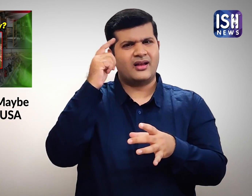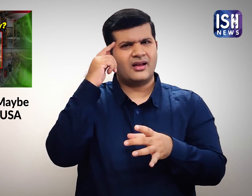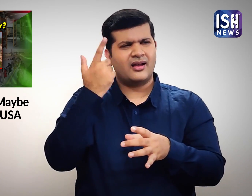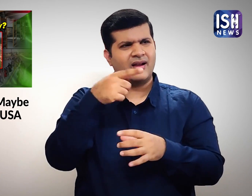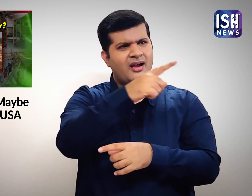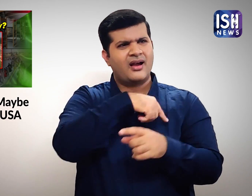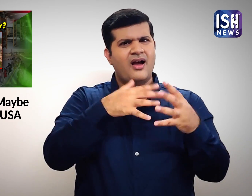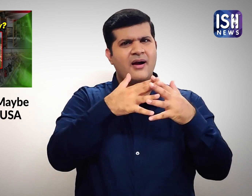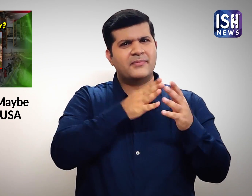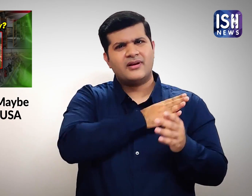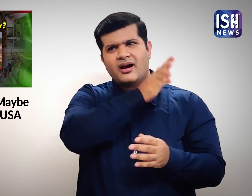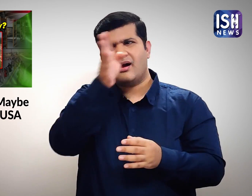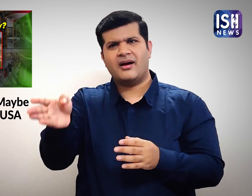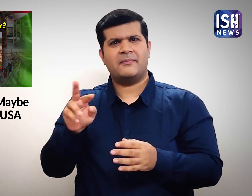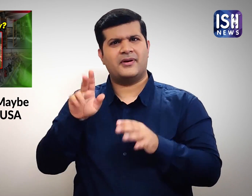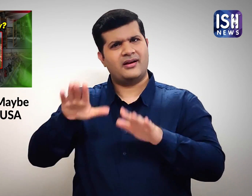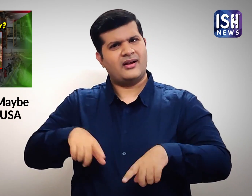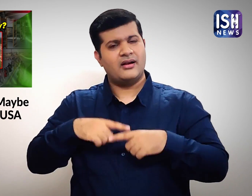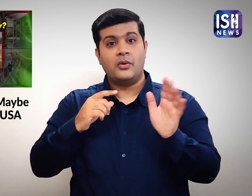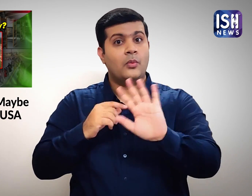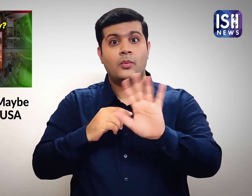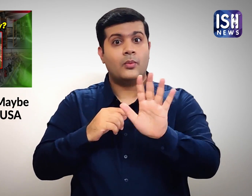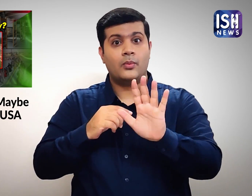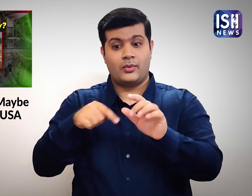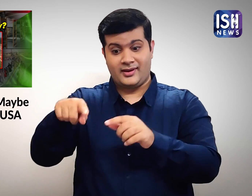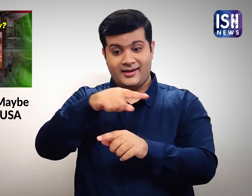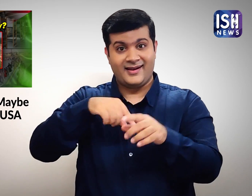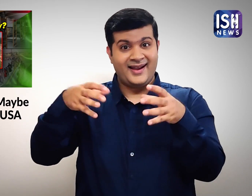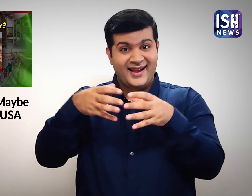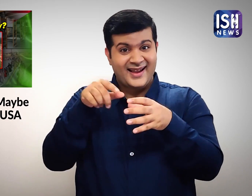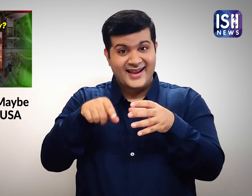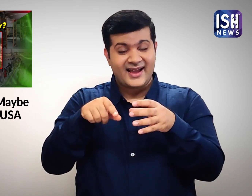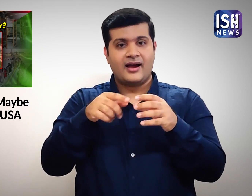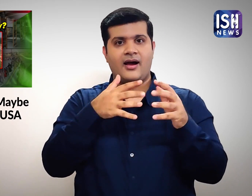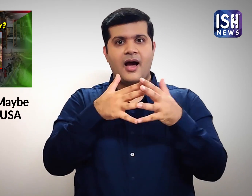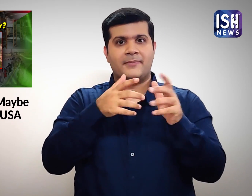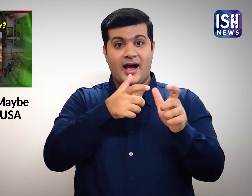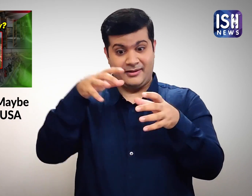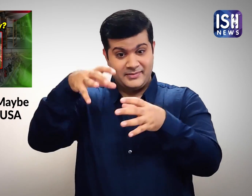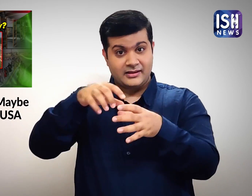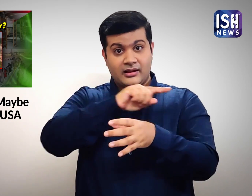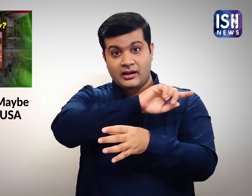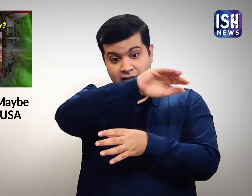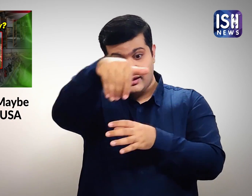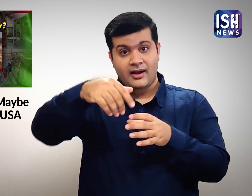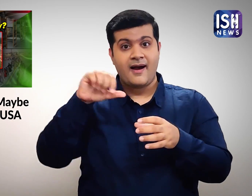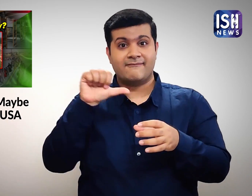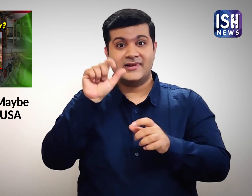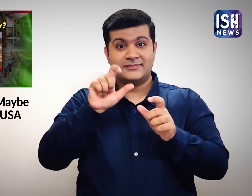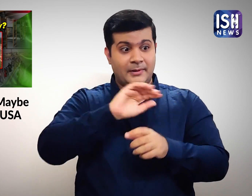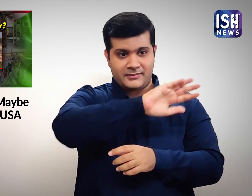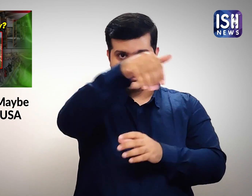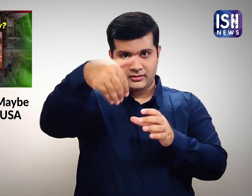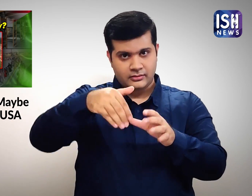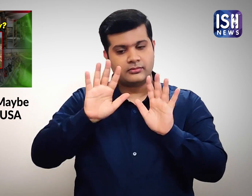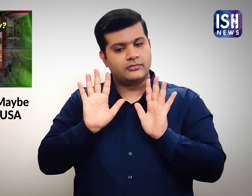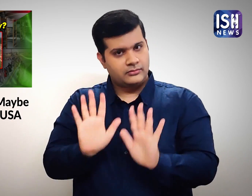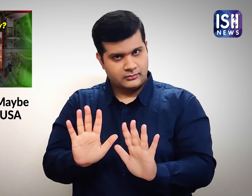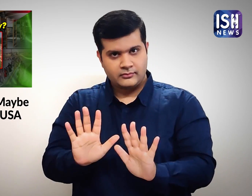The military base is specifically meant only for the Afghan refugees, where the US military